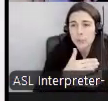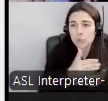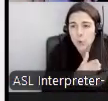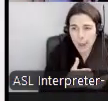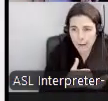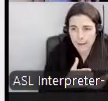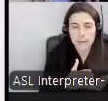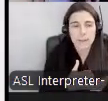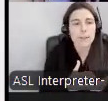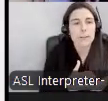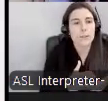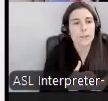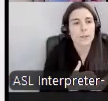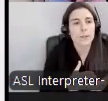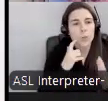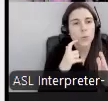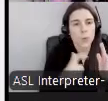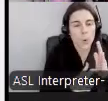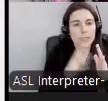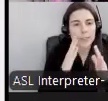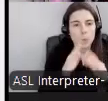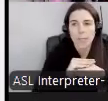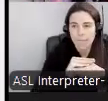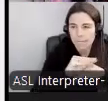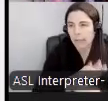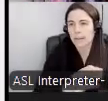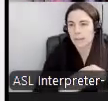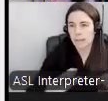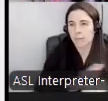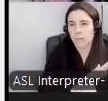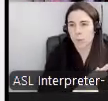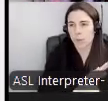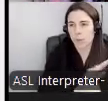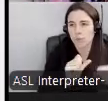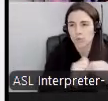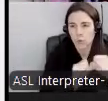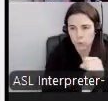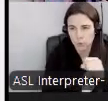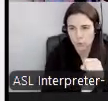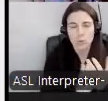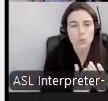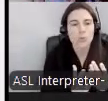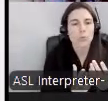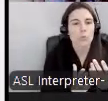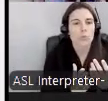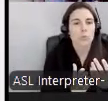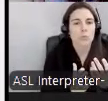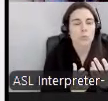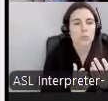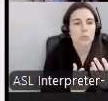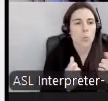we see cascading effects throughout the entire structure. A child without a strong babbling repertoire has a